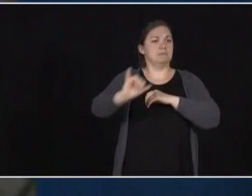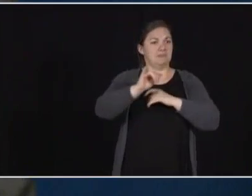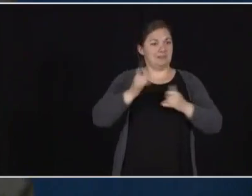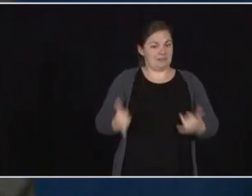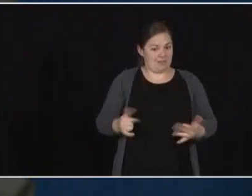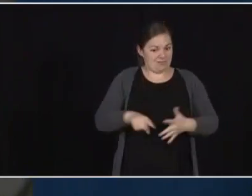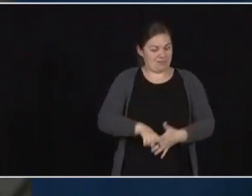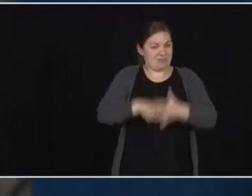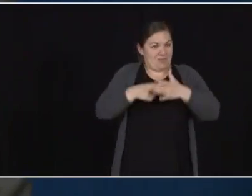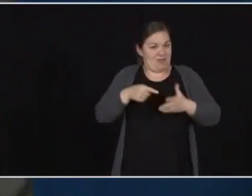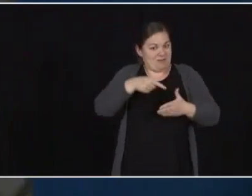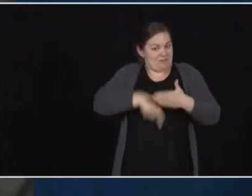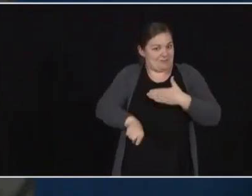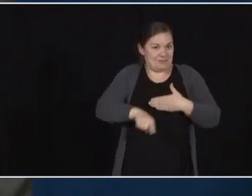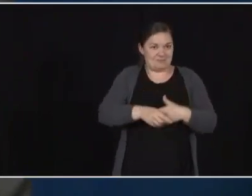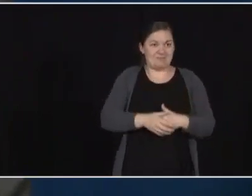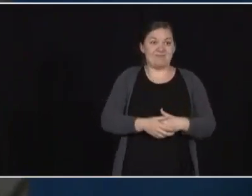and the bus was an example of going out to